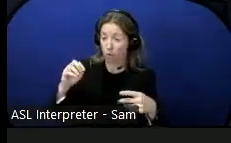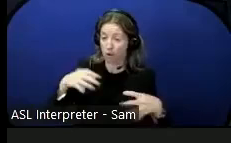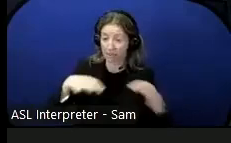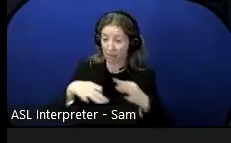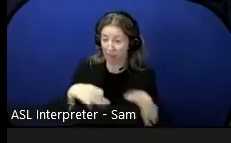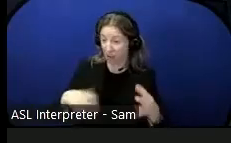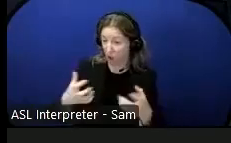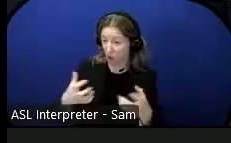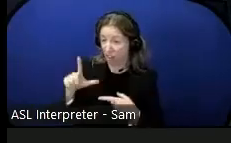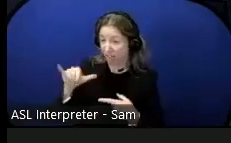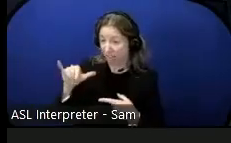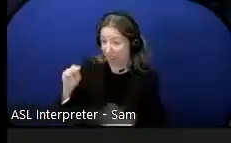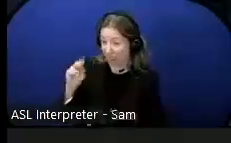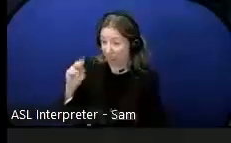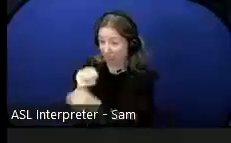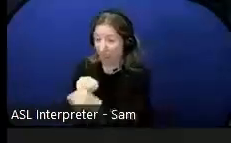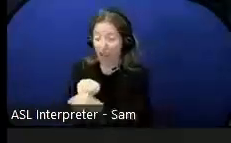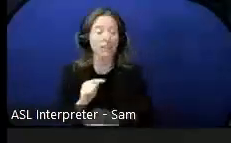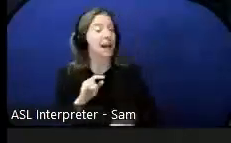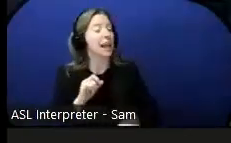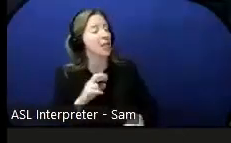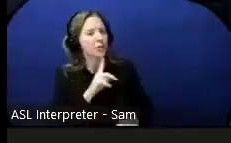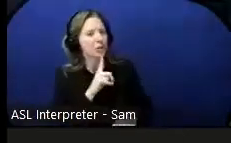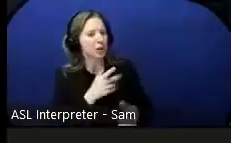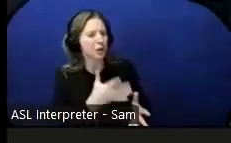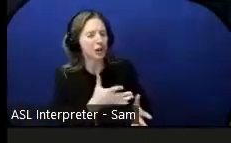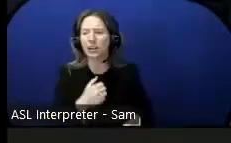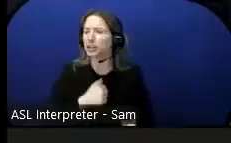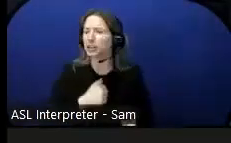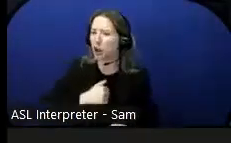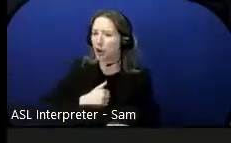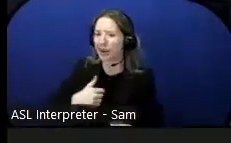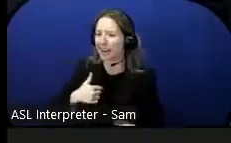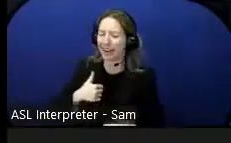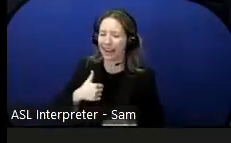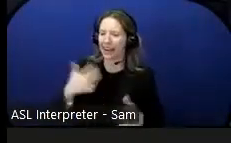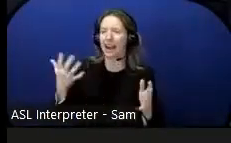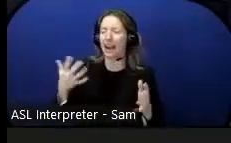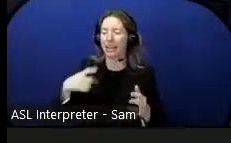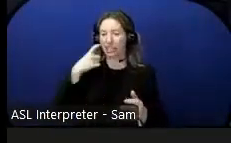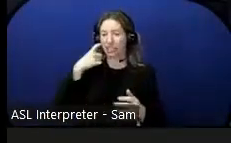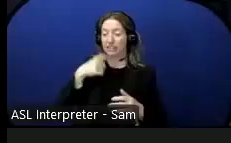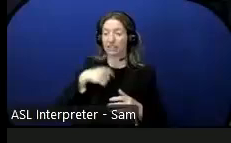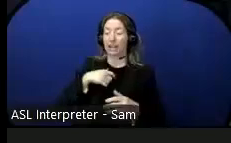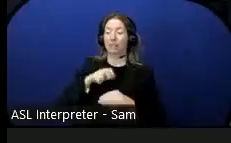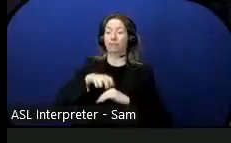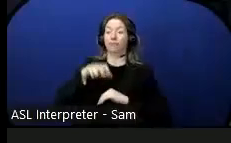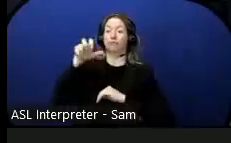Sorry, guys, I just kind of stepped into this after a busy day, a little less polished than I'd like. A little bit about who we are.